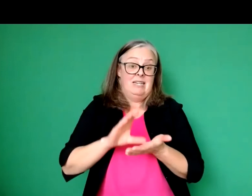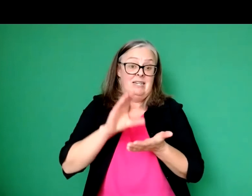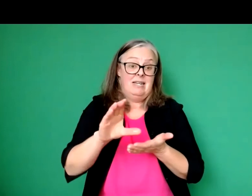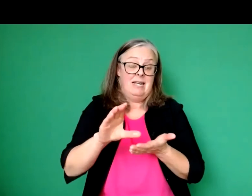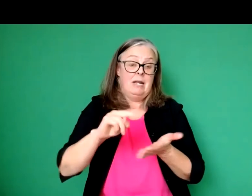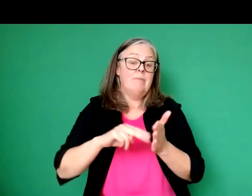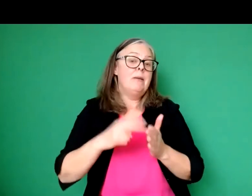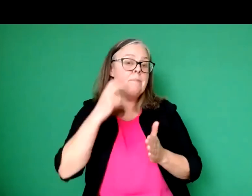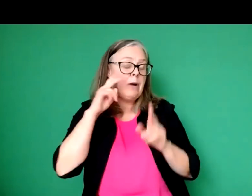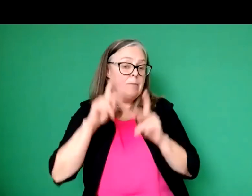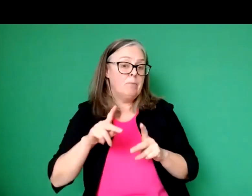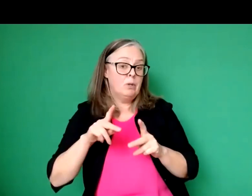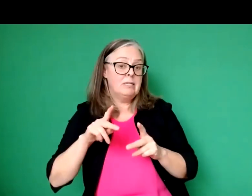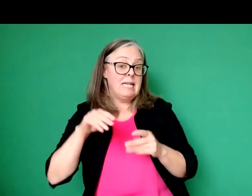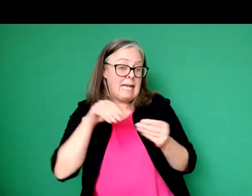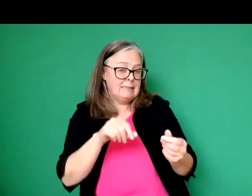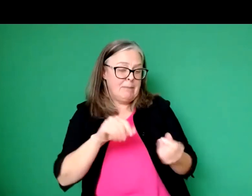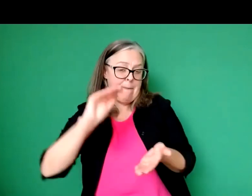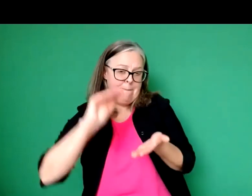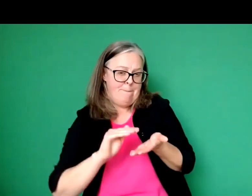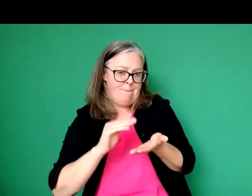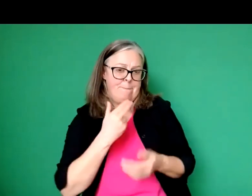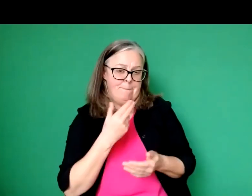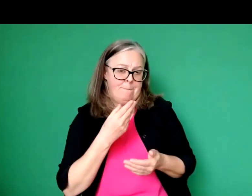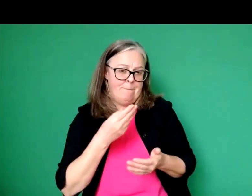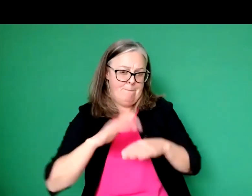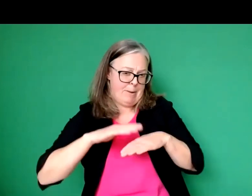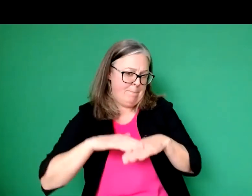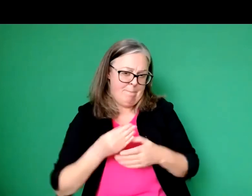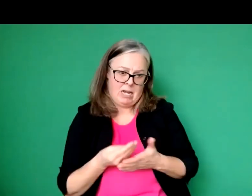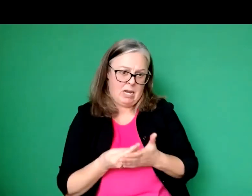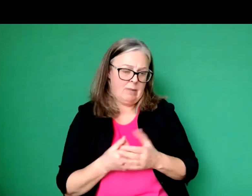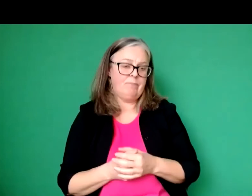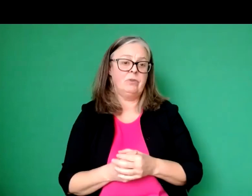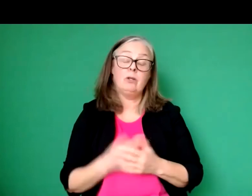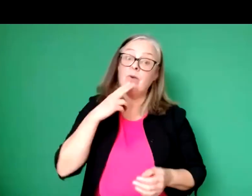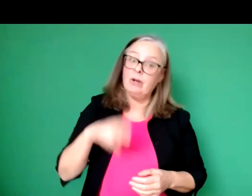really is very minimal it's so i think we're lucky in that way but when it comes to people